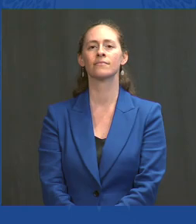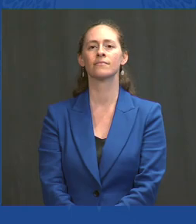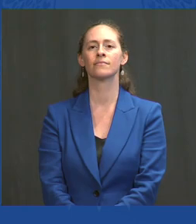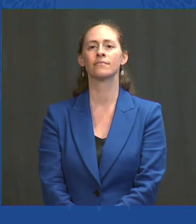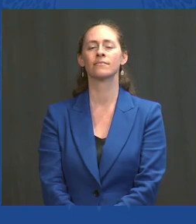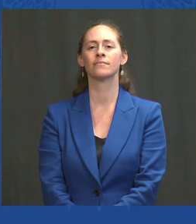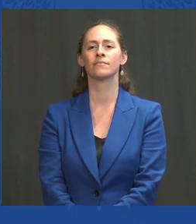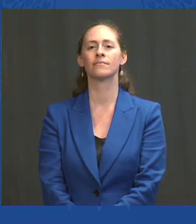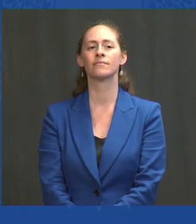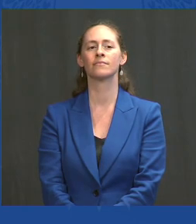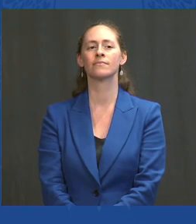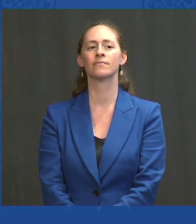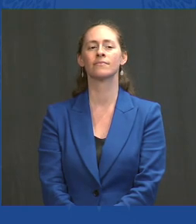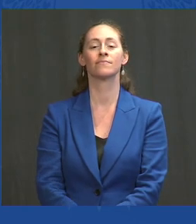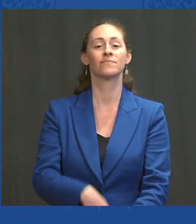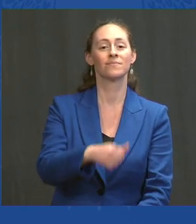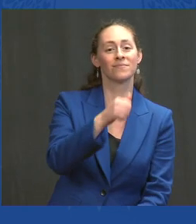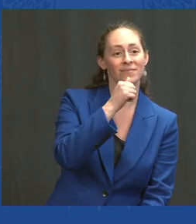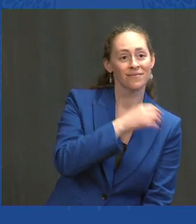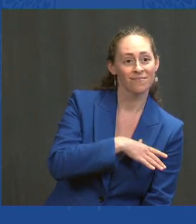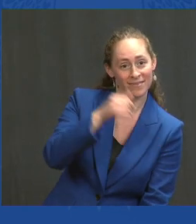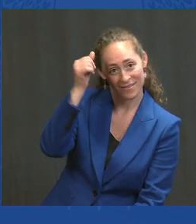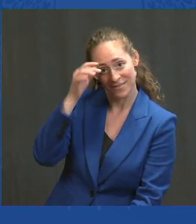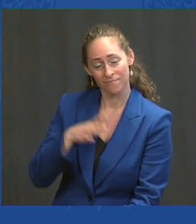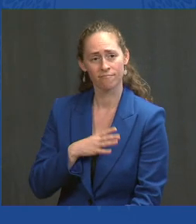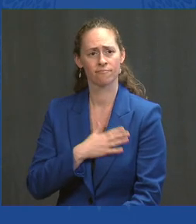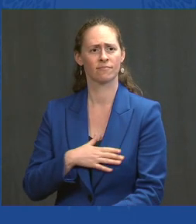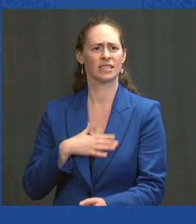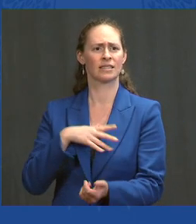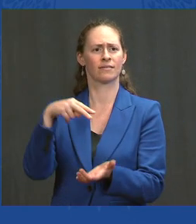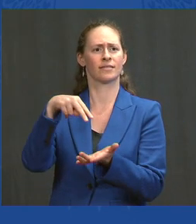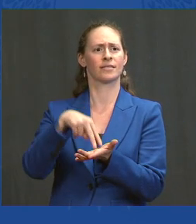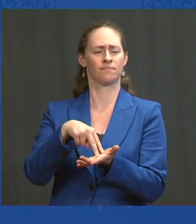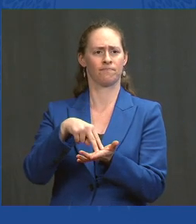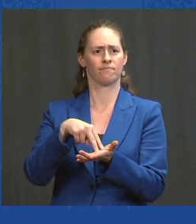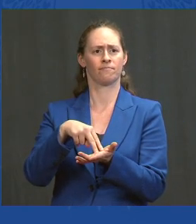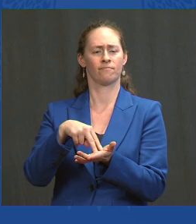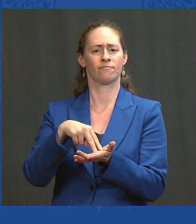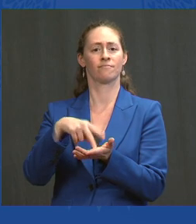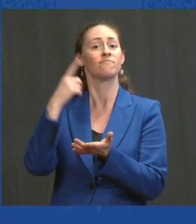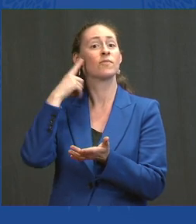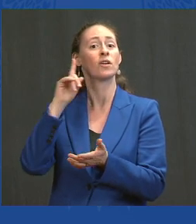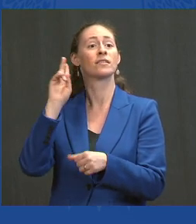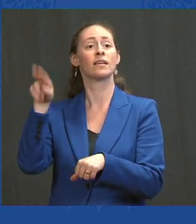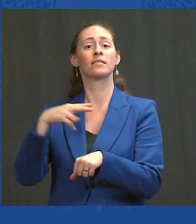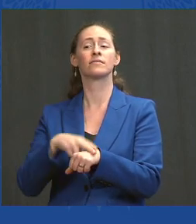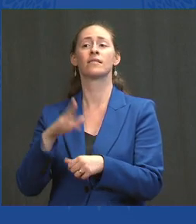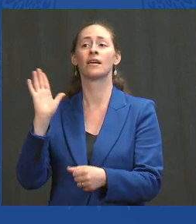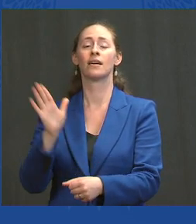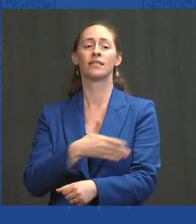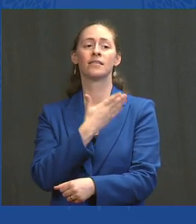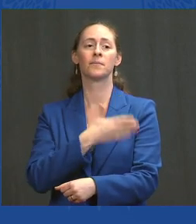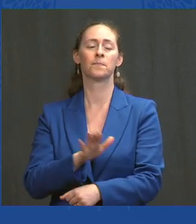Moderator: Ladies and gentlemen, please stand for the National Anthem, performed by Petty Officer First Class Danlie Cuenca of the United States Navy.